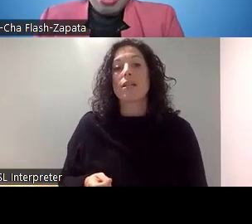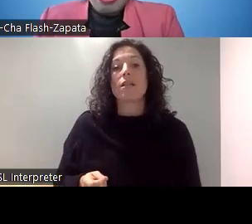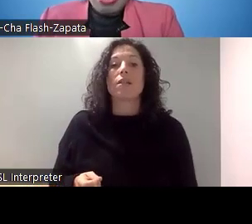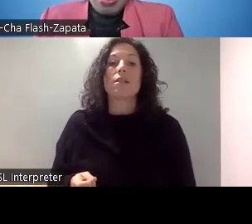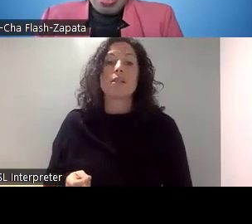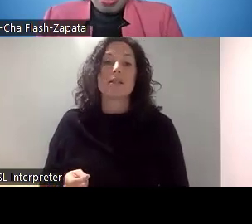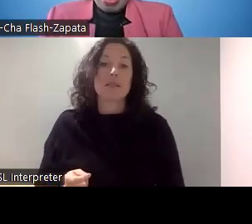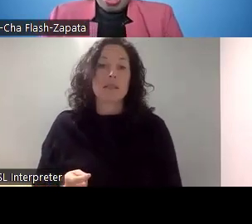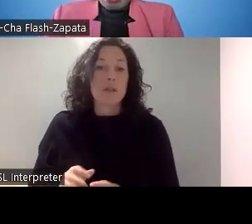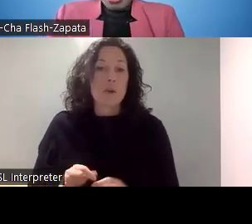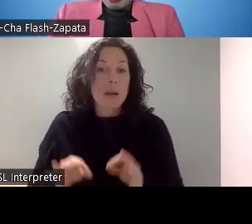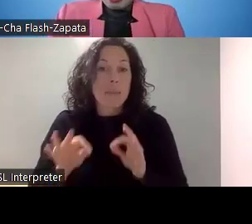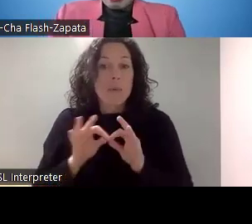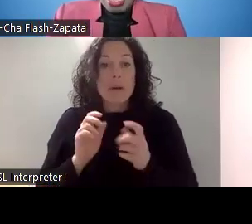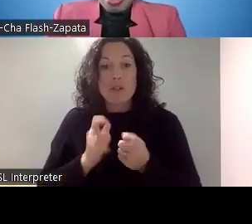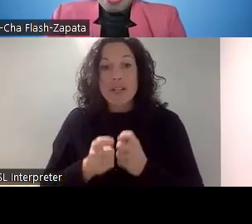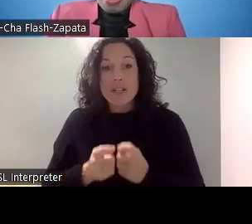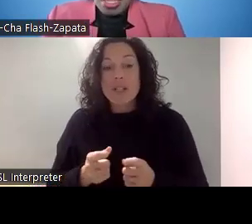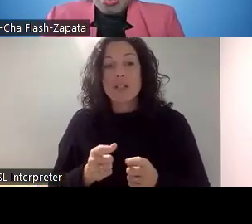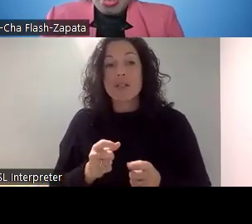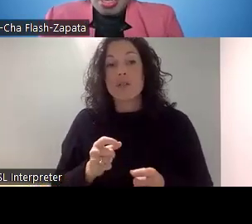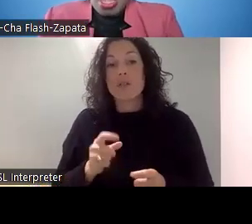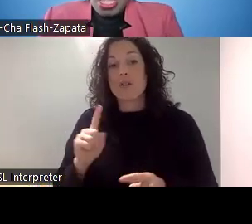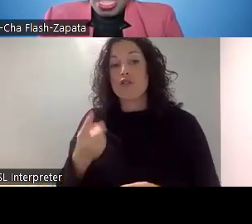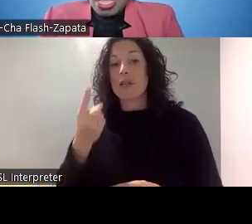changes to their Just-in-Time information